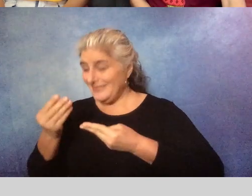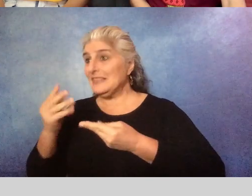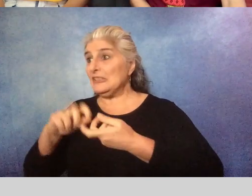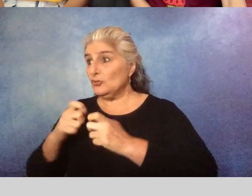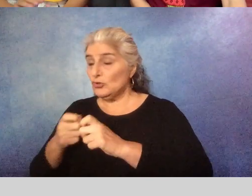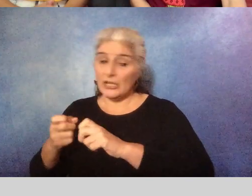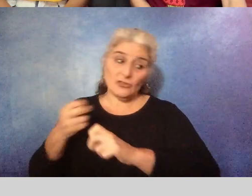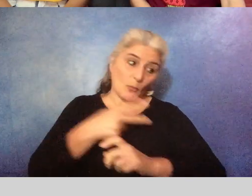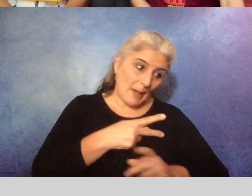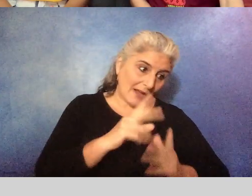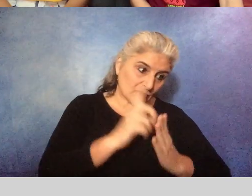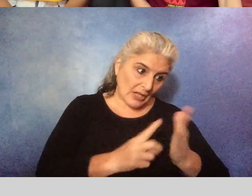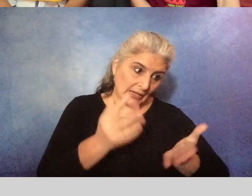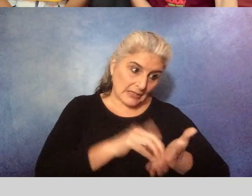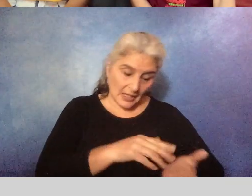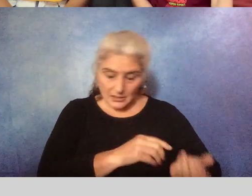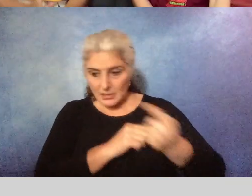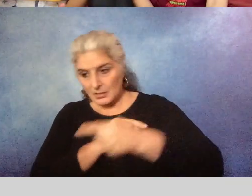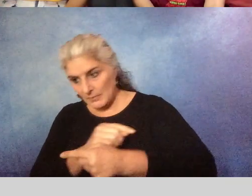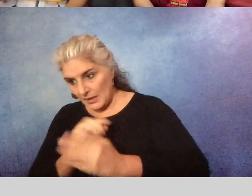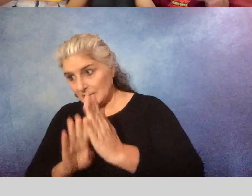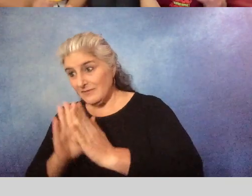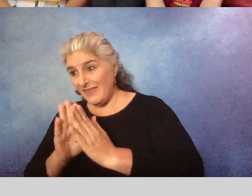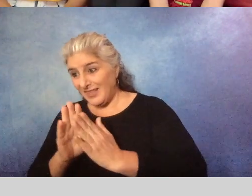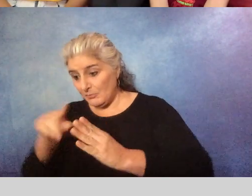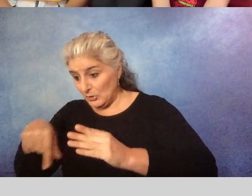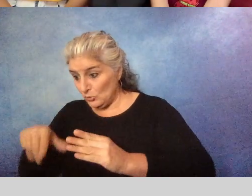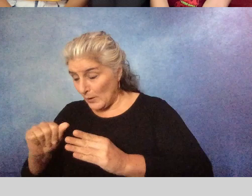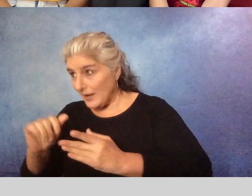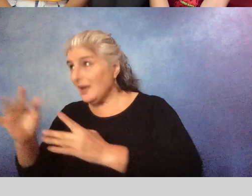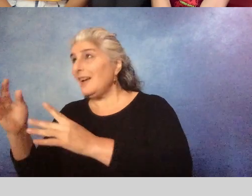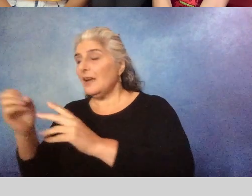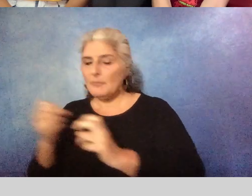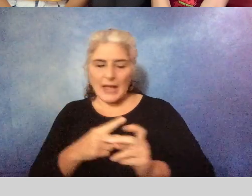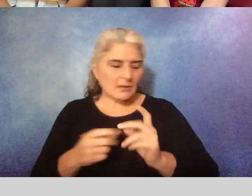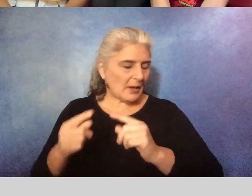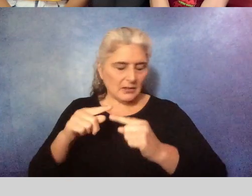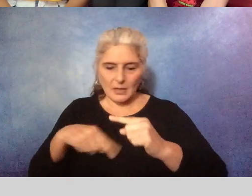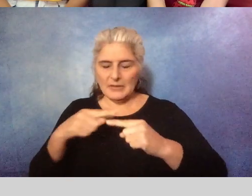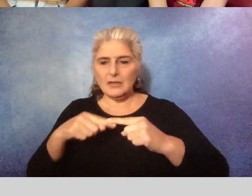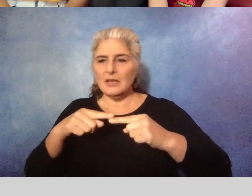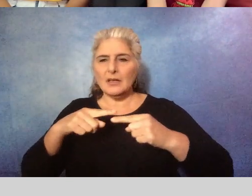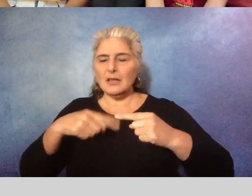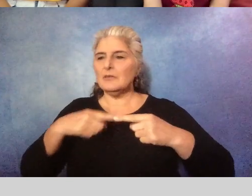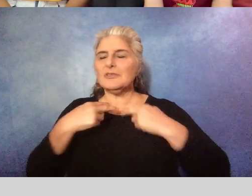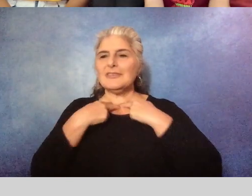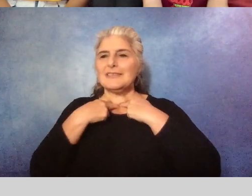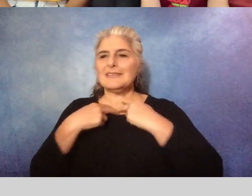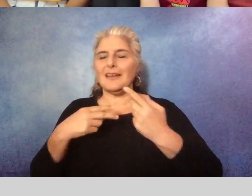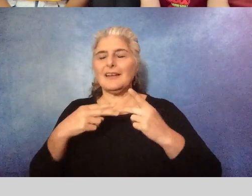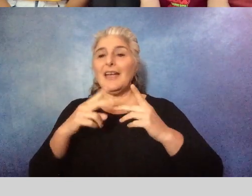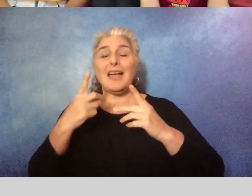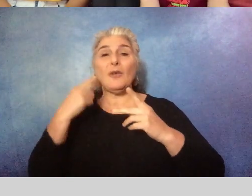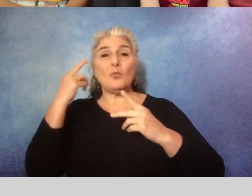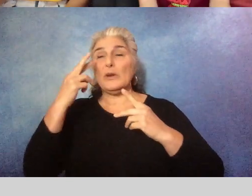And that's when we started this new process. [Dani] Yeah, I mean, the design system